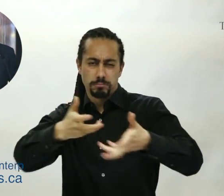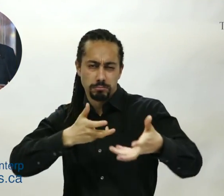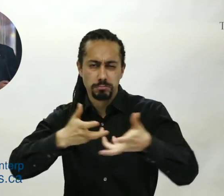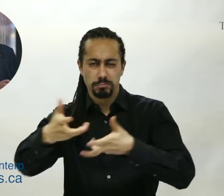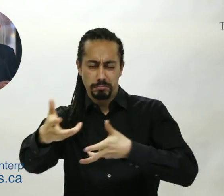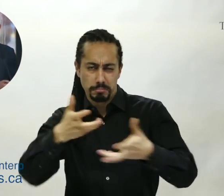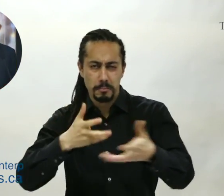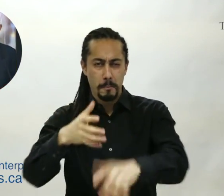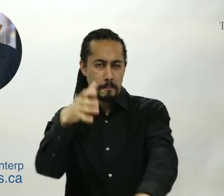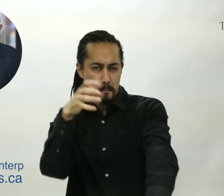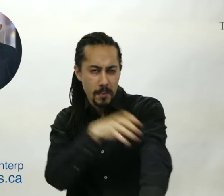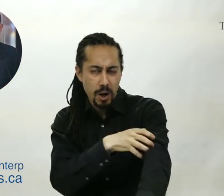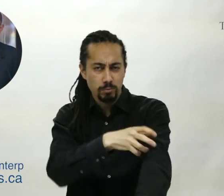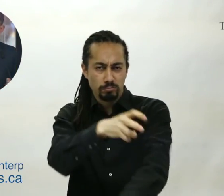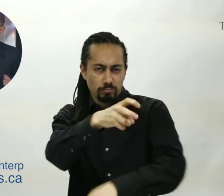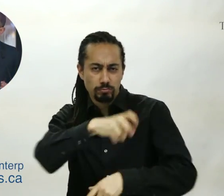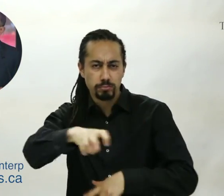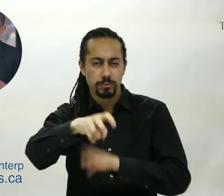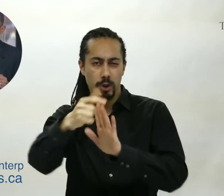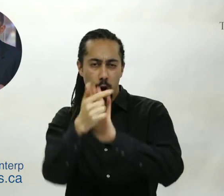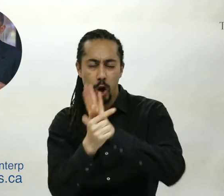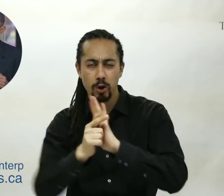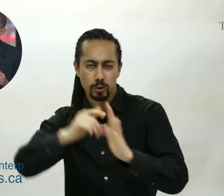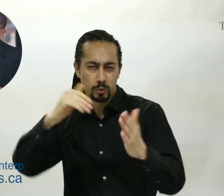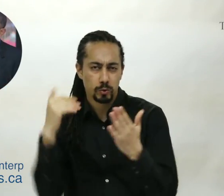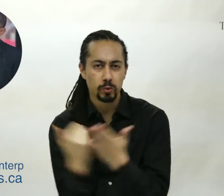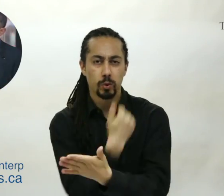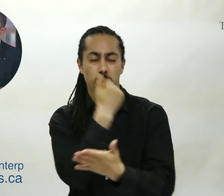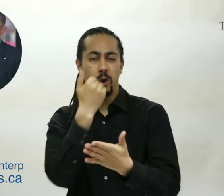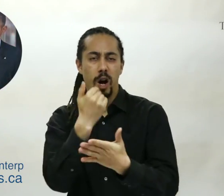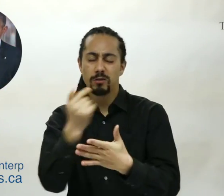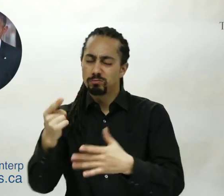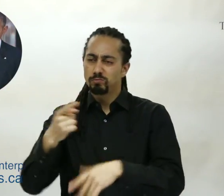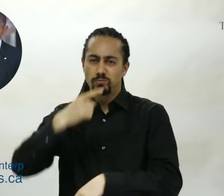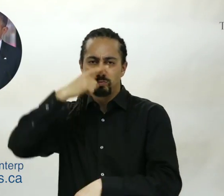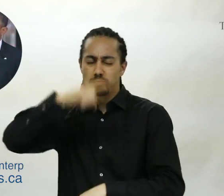he was not afraid to compromise for the sake of a larger goal.